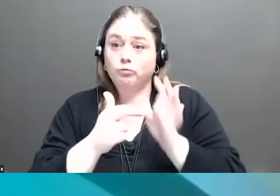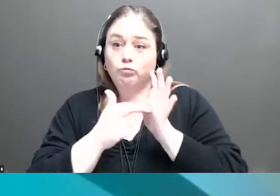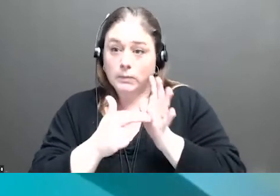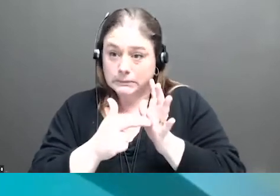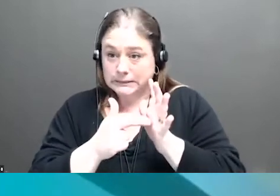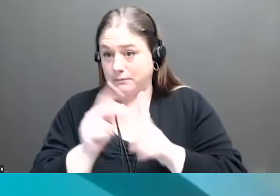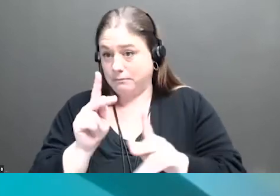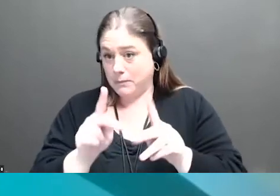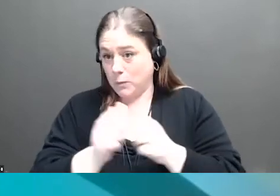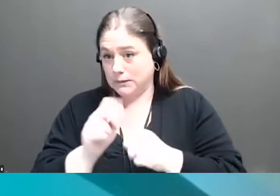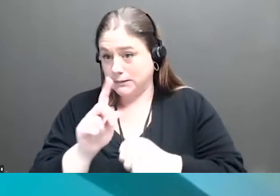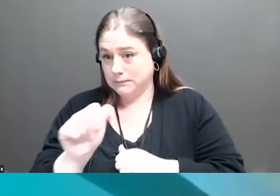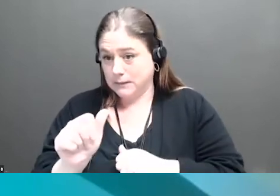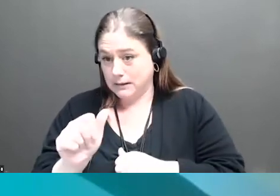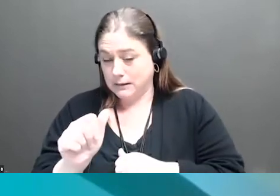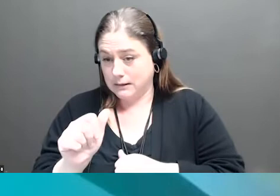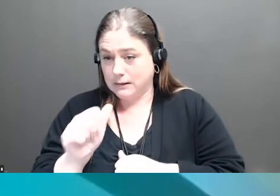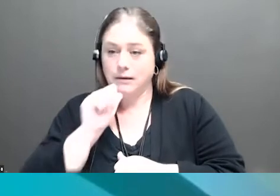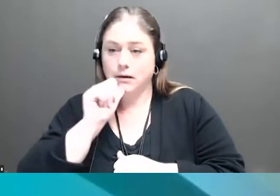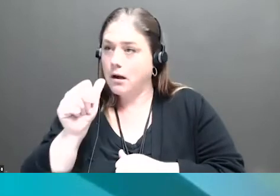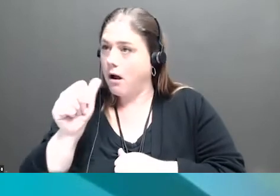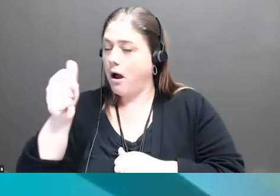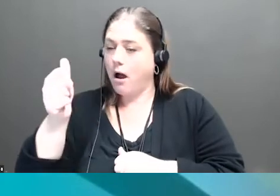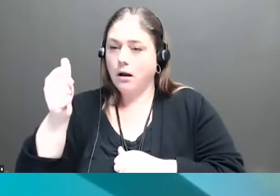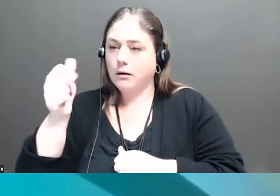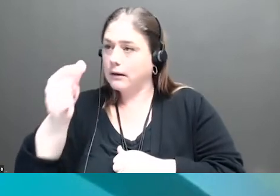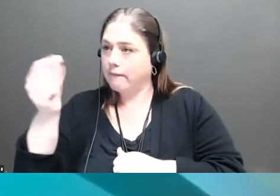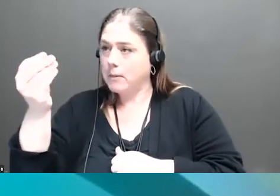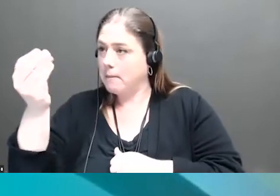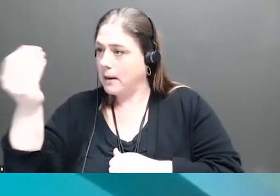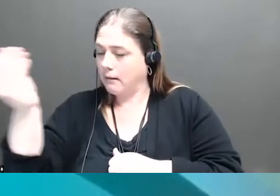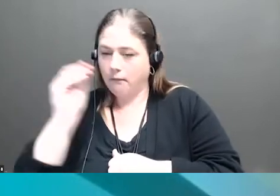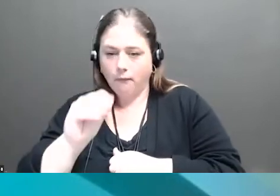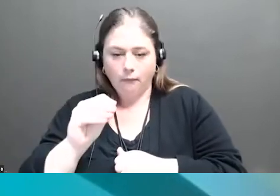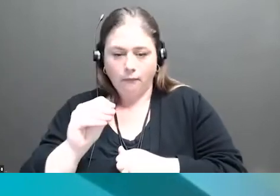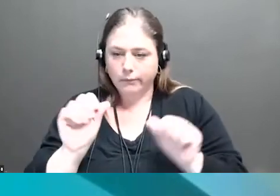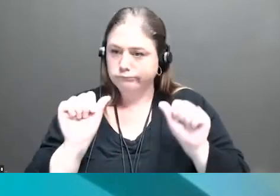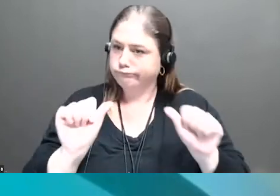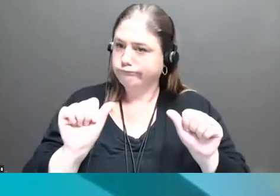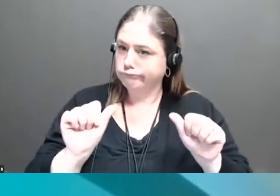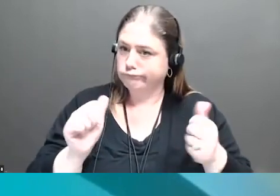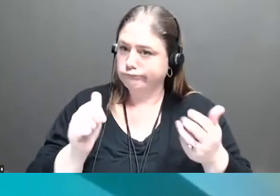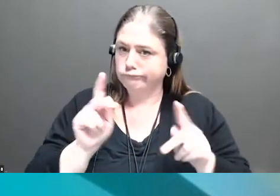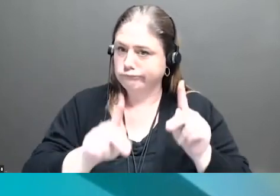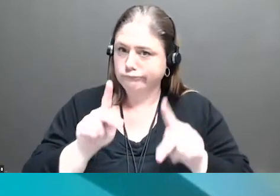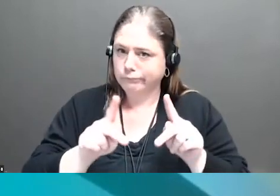always funding able-bodied or organizations staffed and ran by able-bodied people